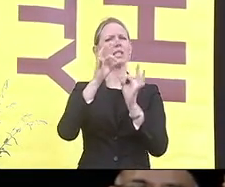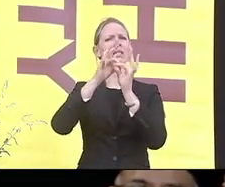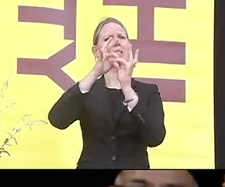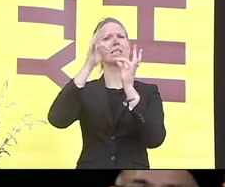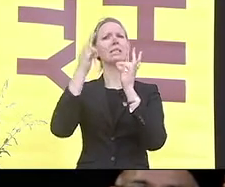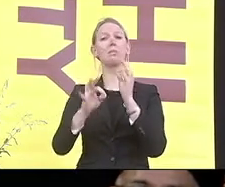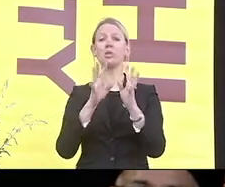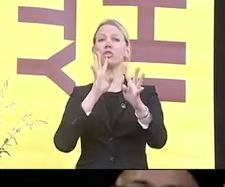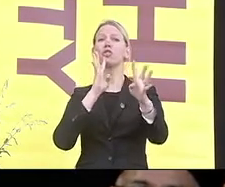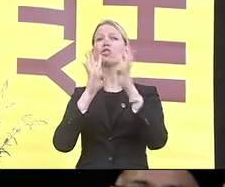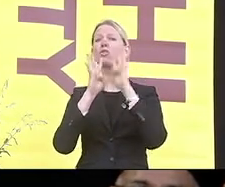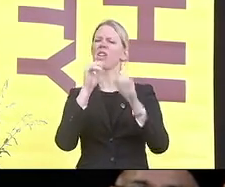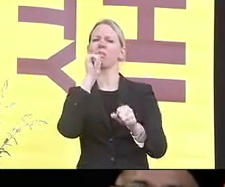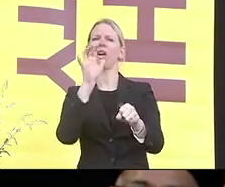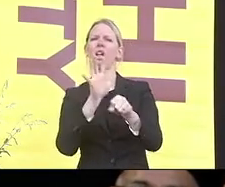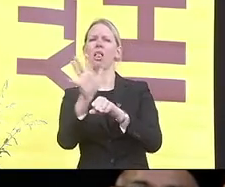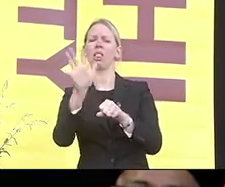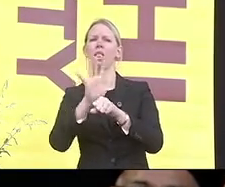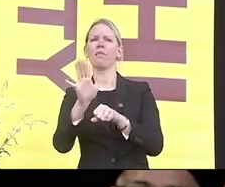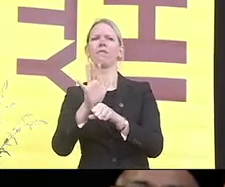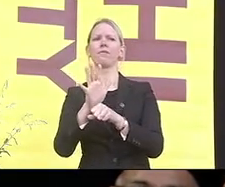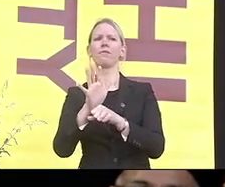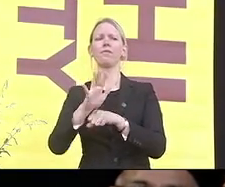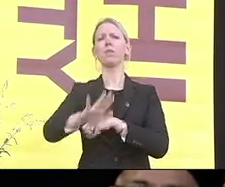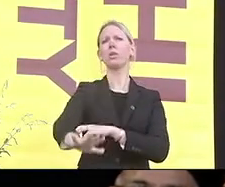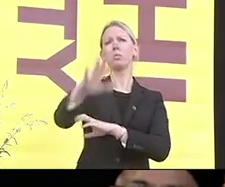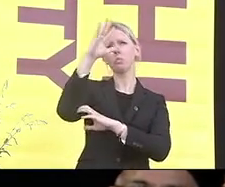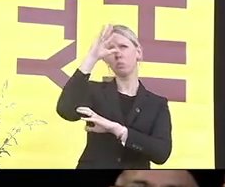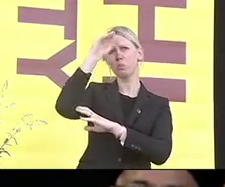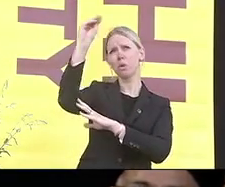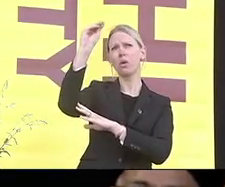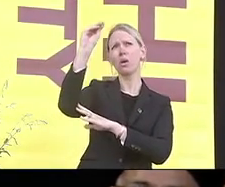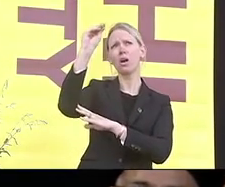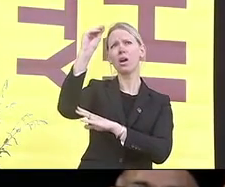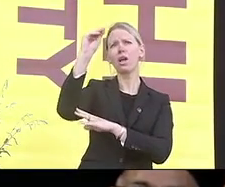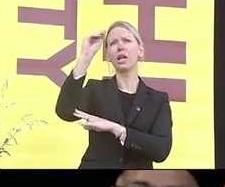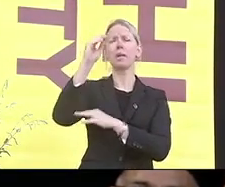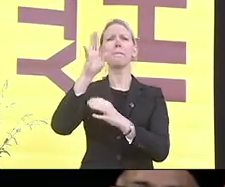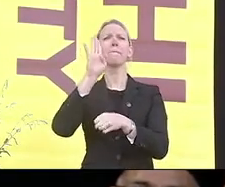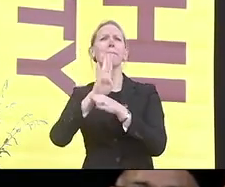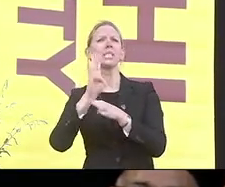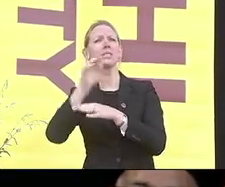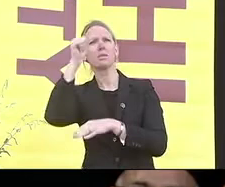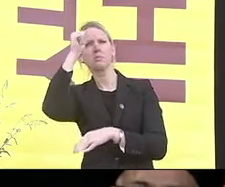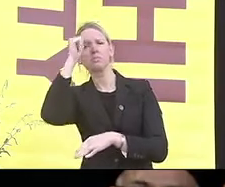The king, the vain man, the drunkard. the businessman, the geographer, and the